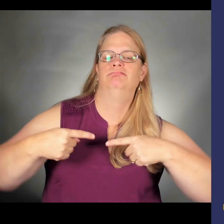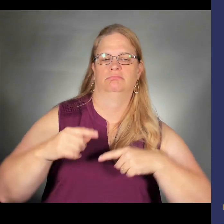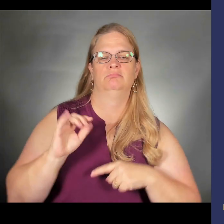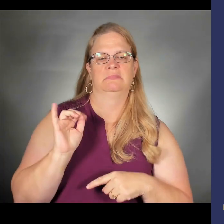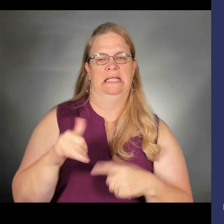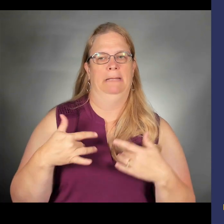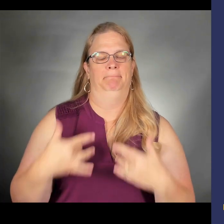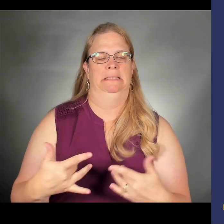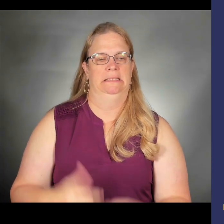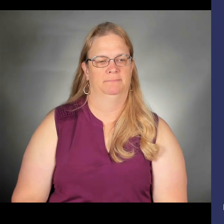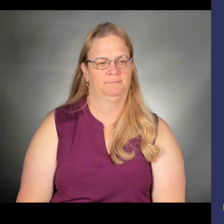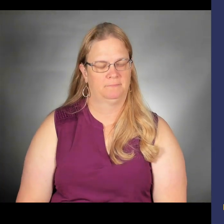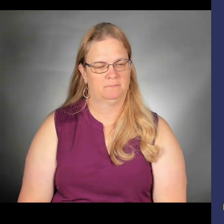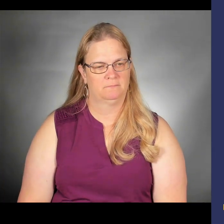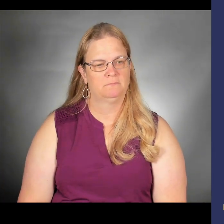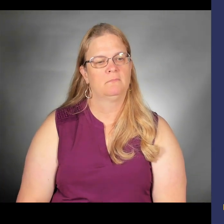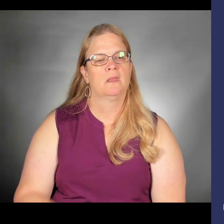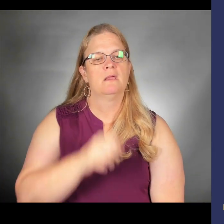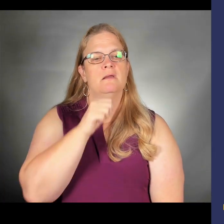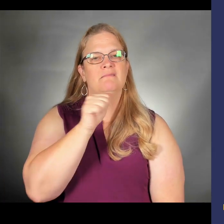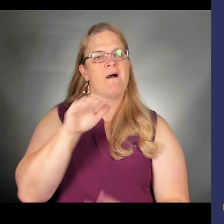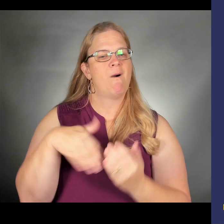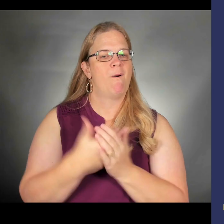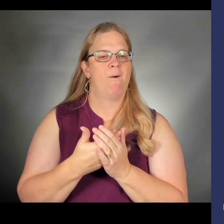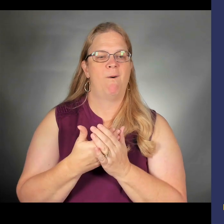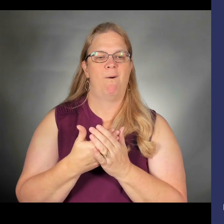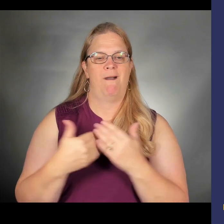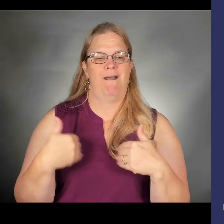or some sort of intense argument.